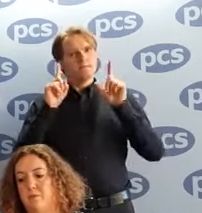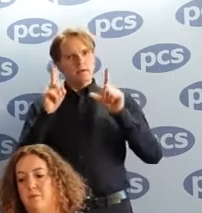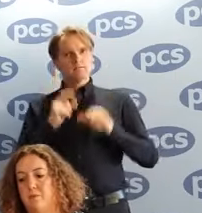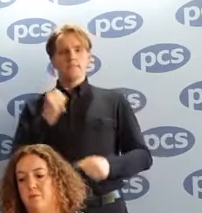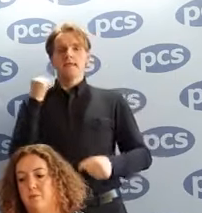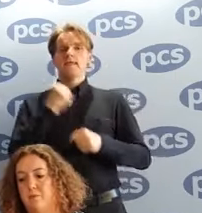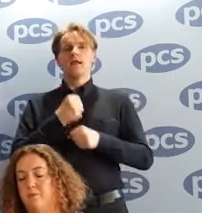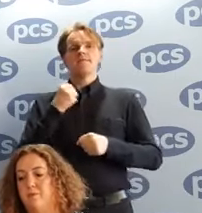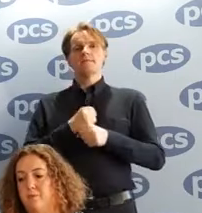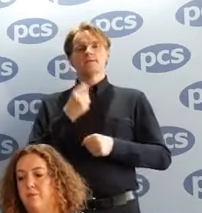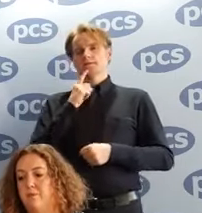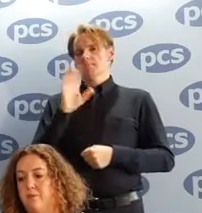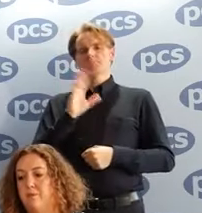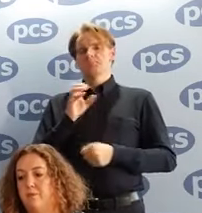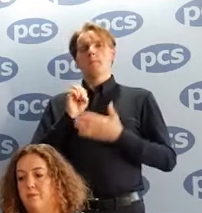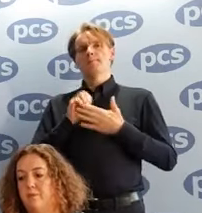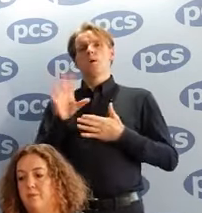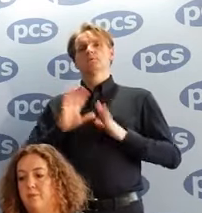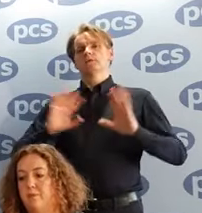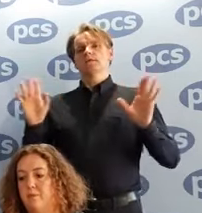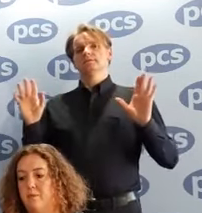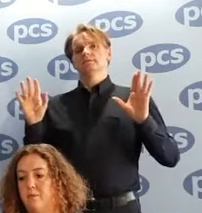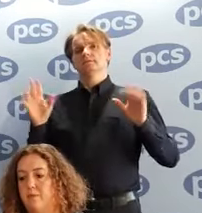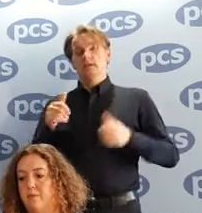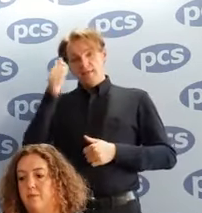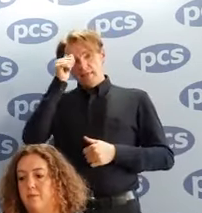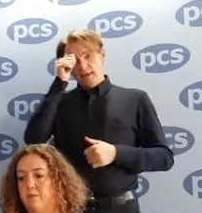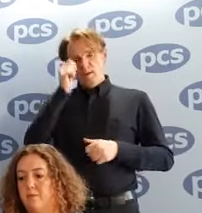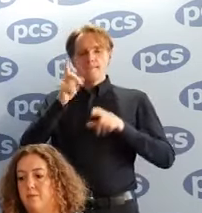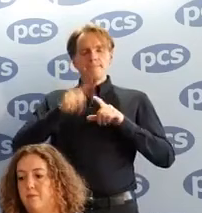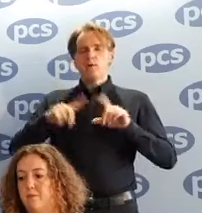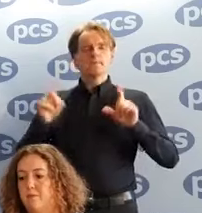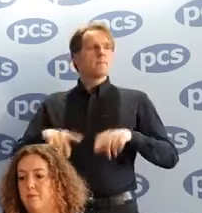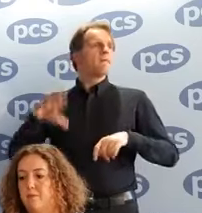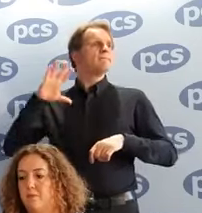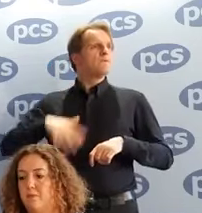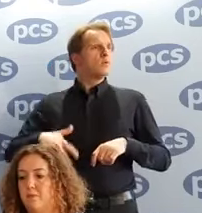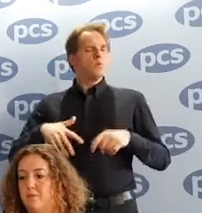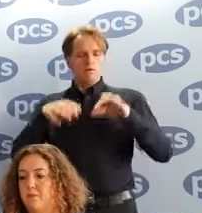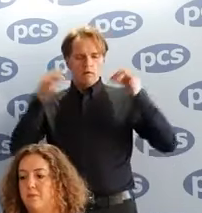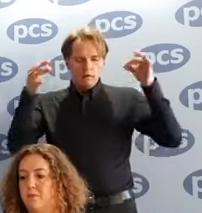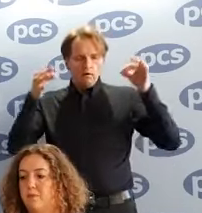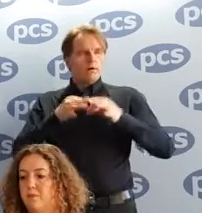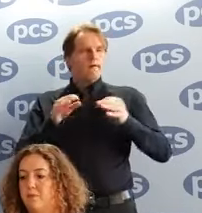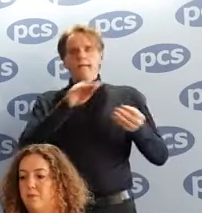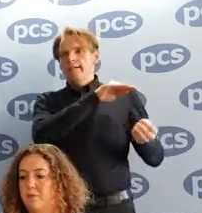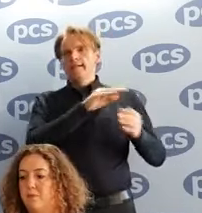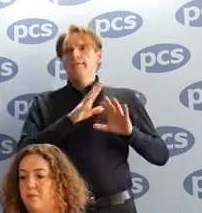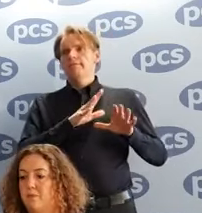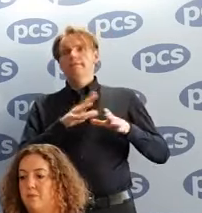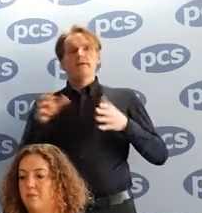deliberately makes it postal only because they know that a lot of people have put their postal ballot paper on the mantelpiece, they